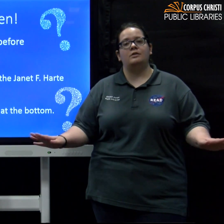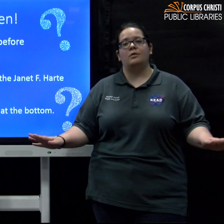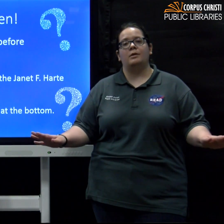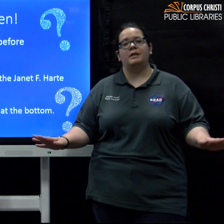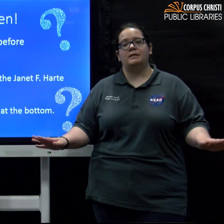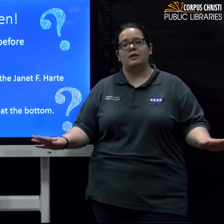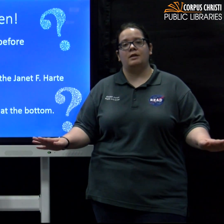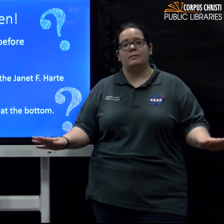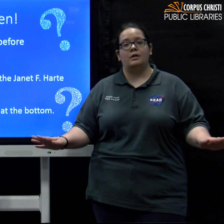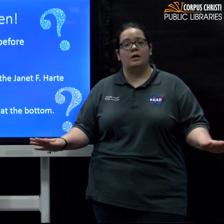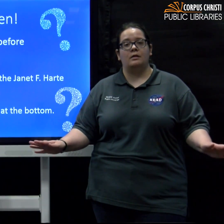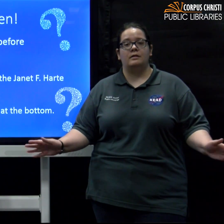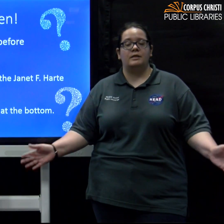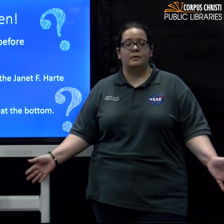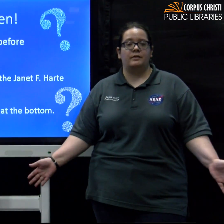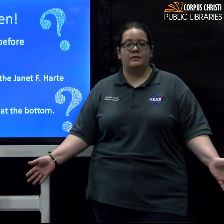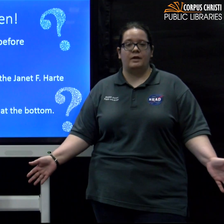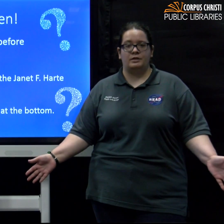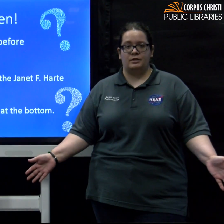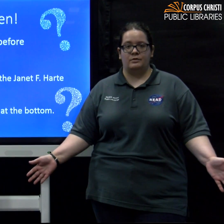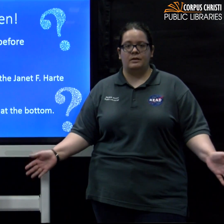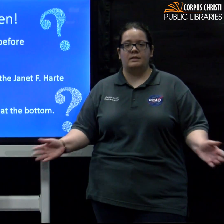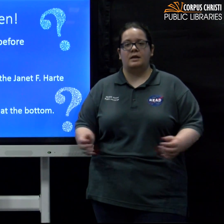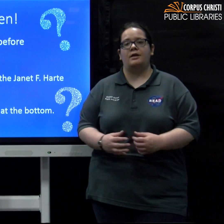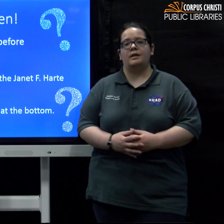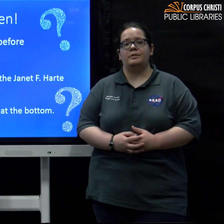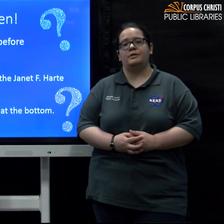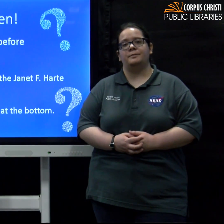don't want me to say your name at all, that's perfectly fine too. It's entirely up to you